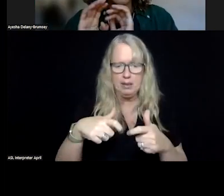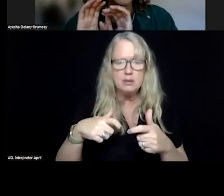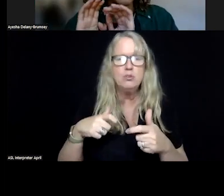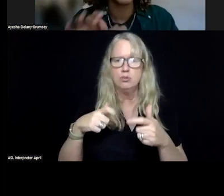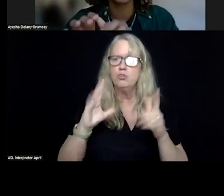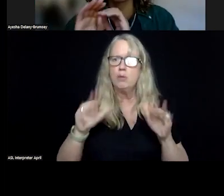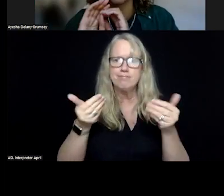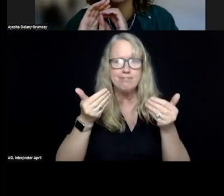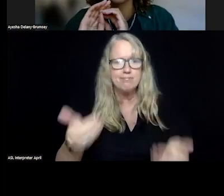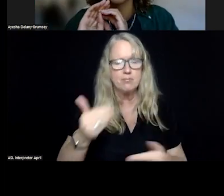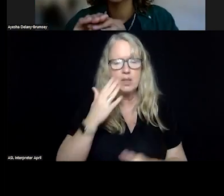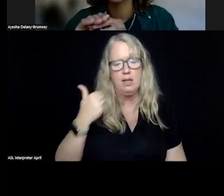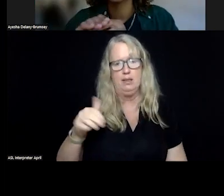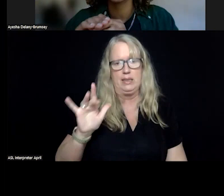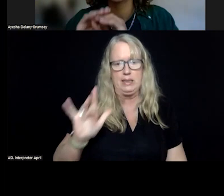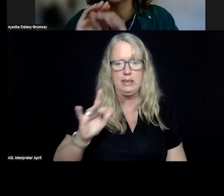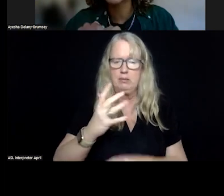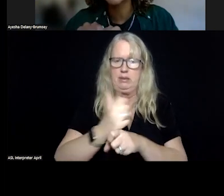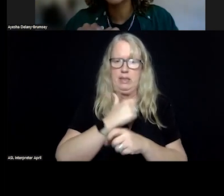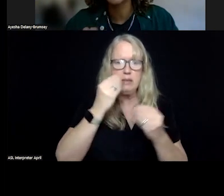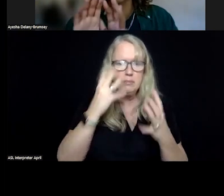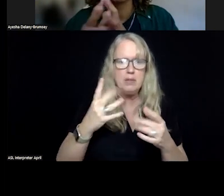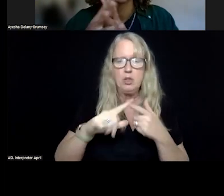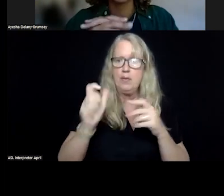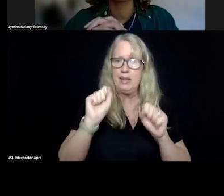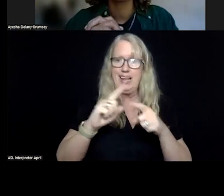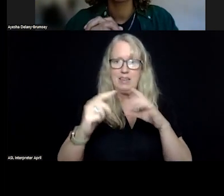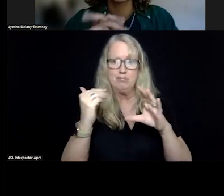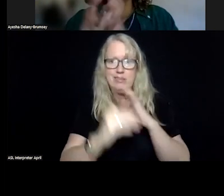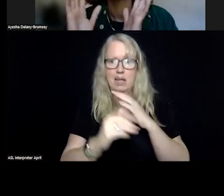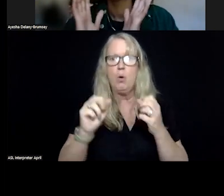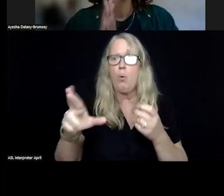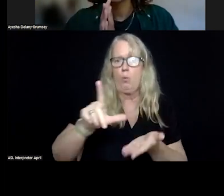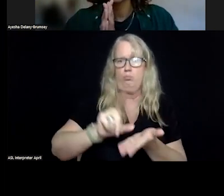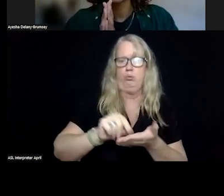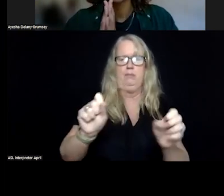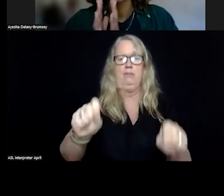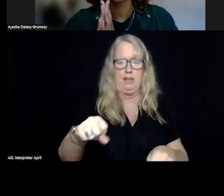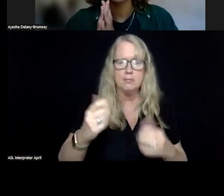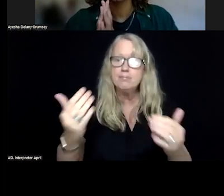AHEAD AND CLICK ON THAT AND GET MATERIALS SENT TO YOU OR PRINTED. NEXT. CRISIS JAM